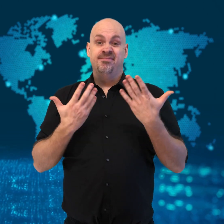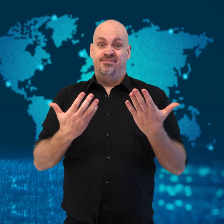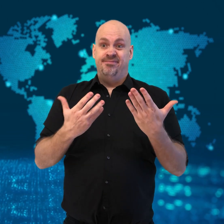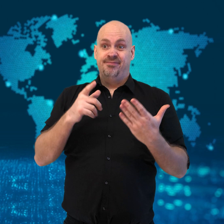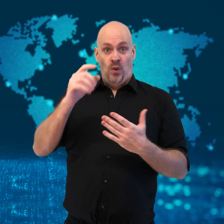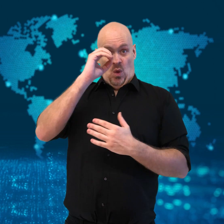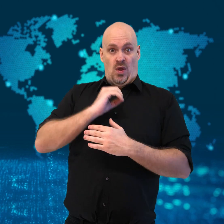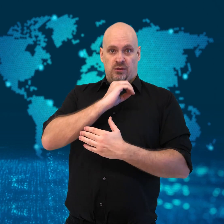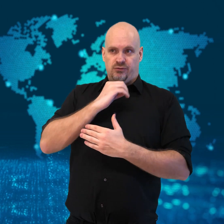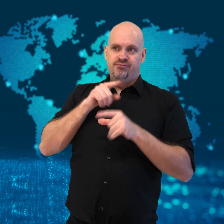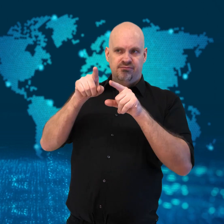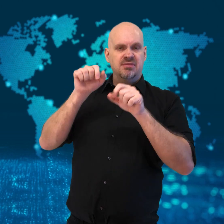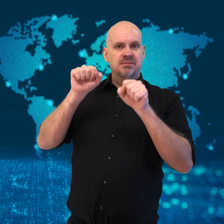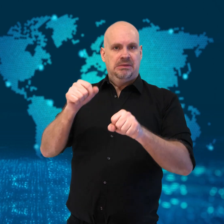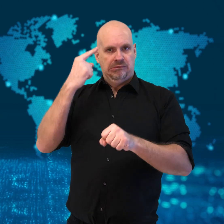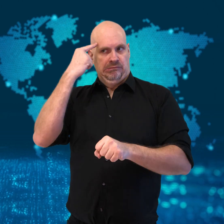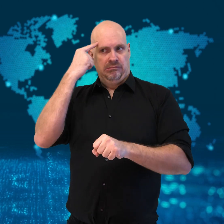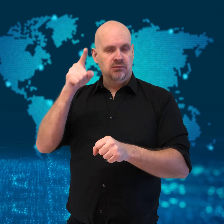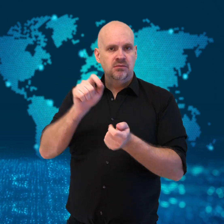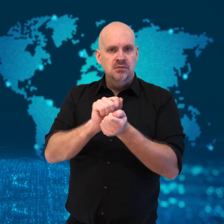in the past few years.